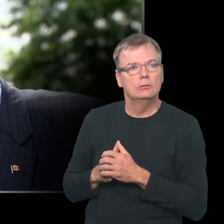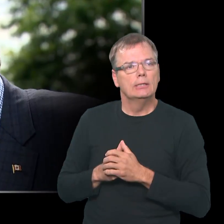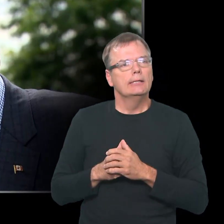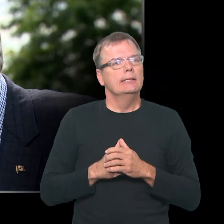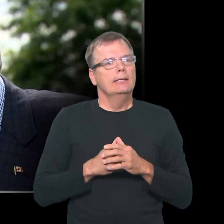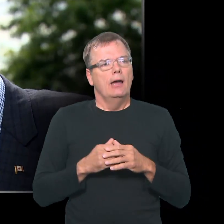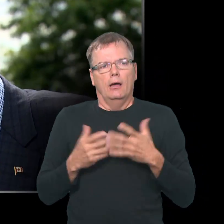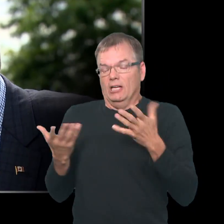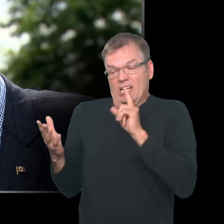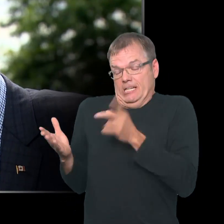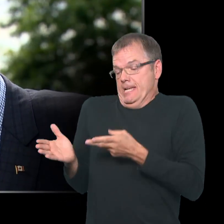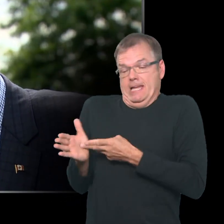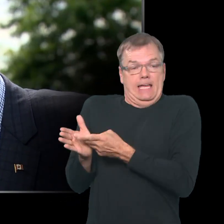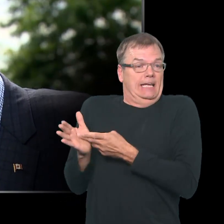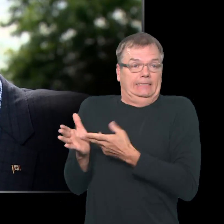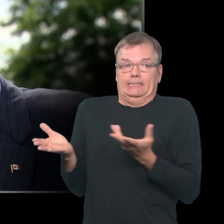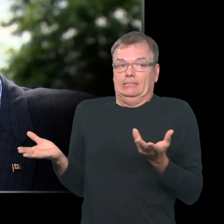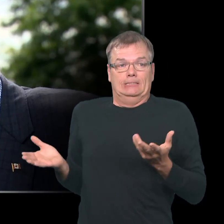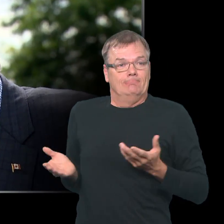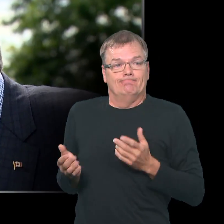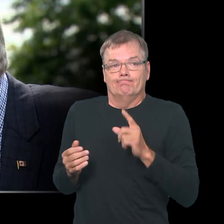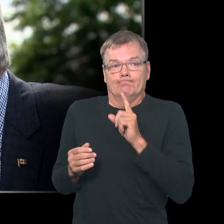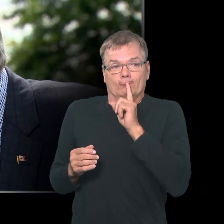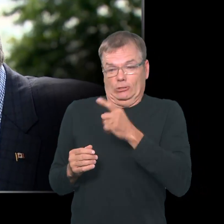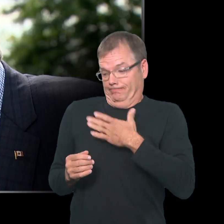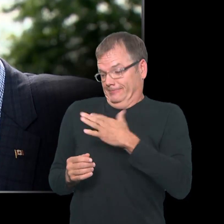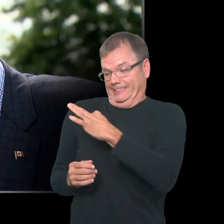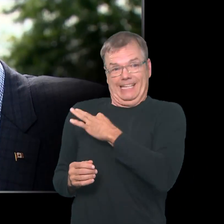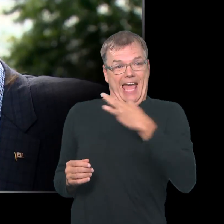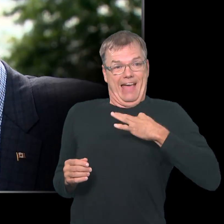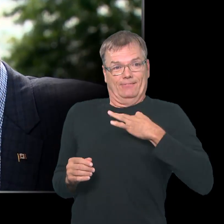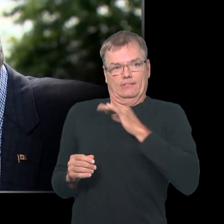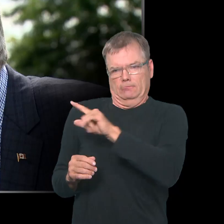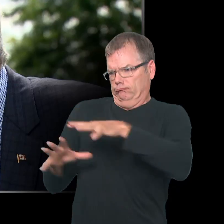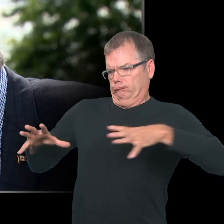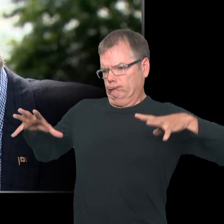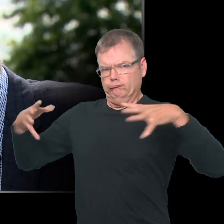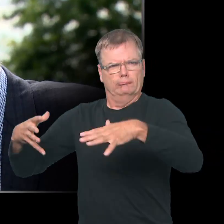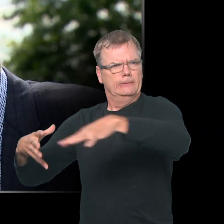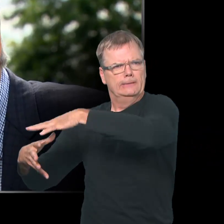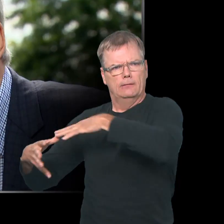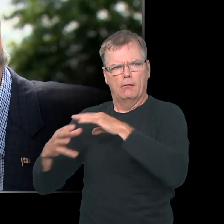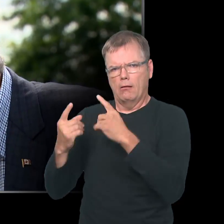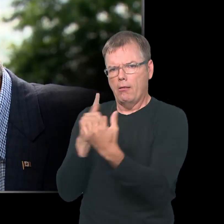Of course, but there is no person that I think has done anything where, you know, any of those --